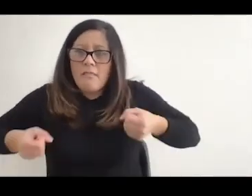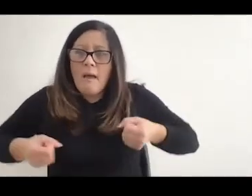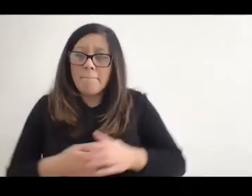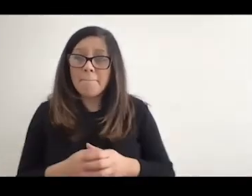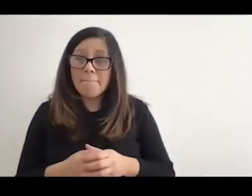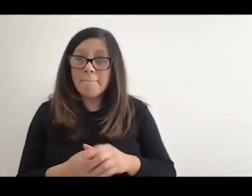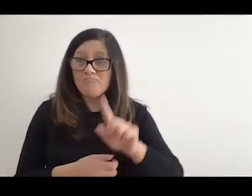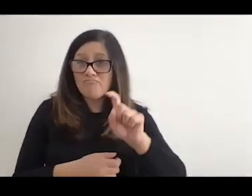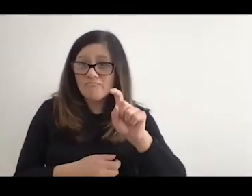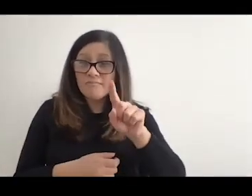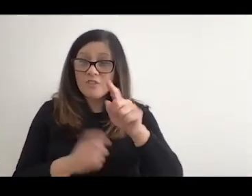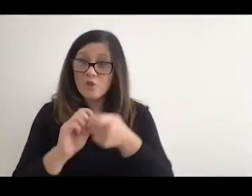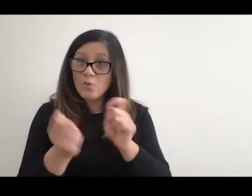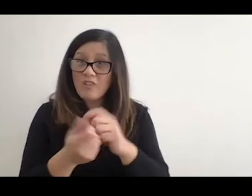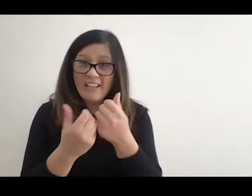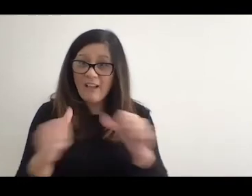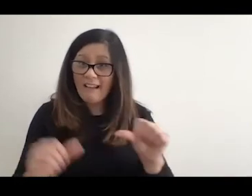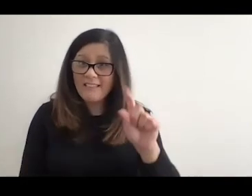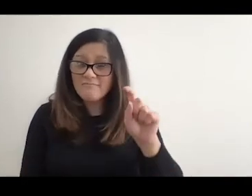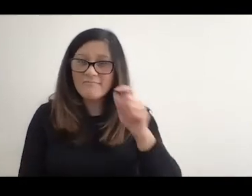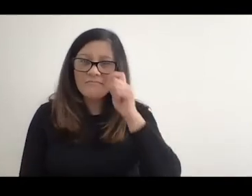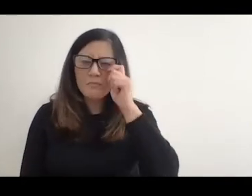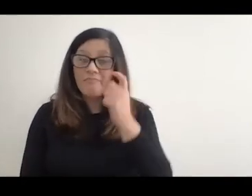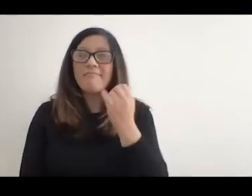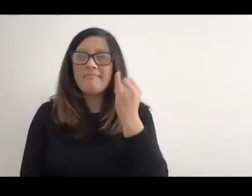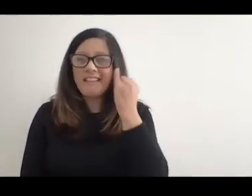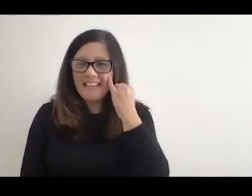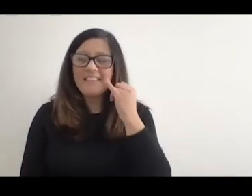If you did, you just learned the difference between